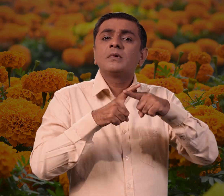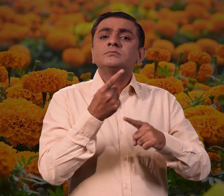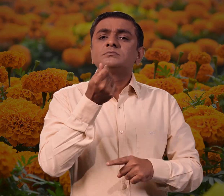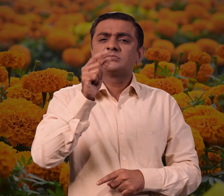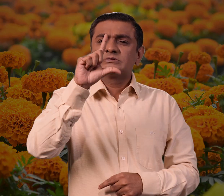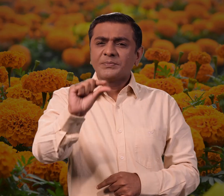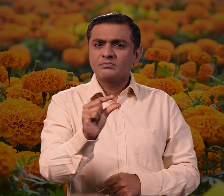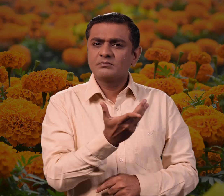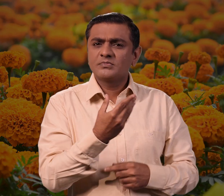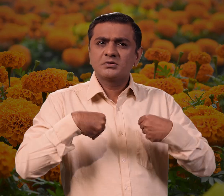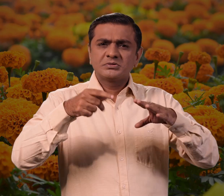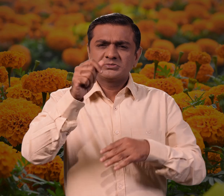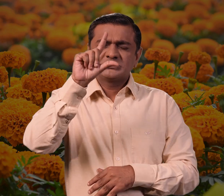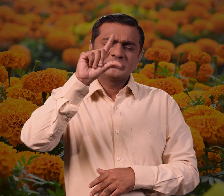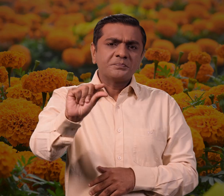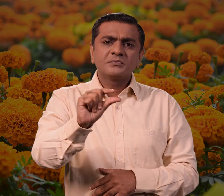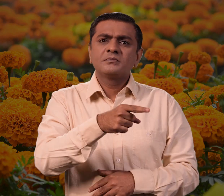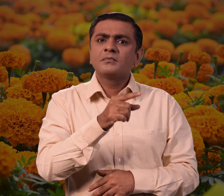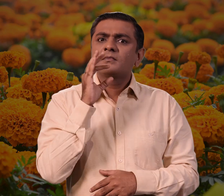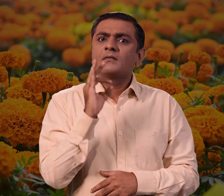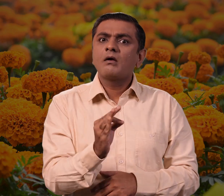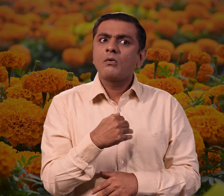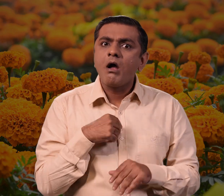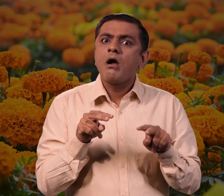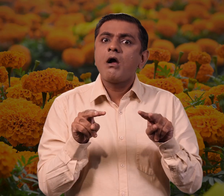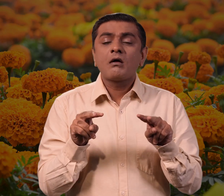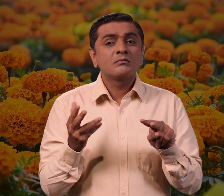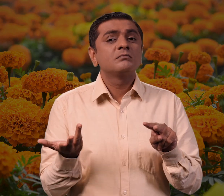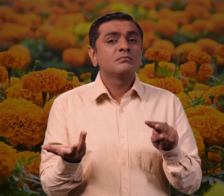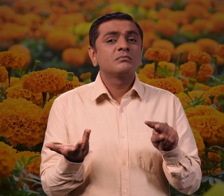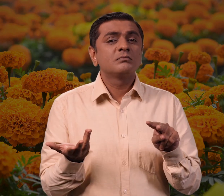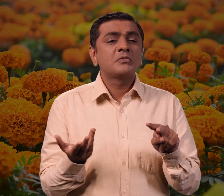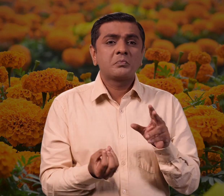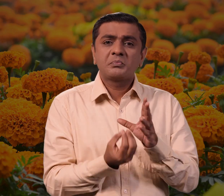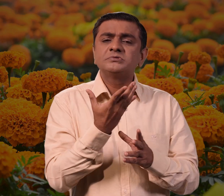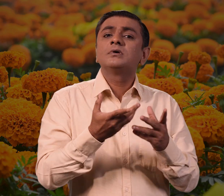They are also cheap. Amazing!